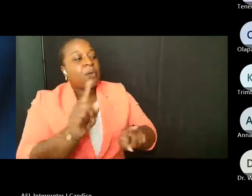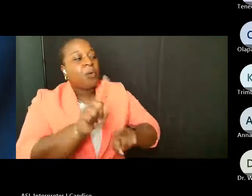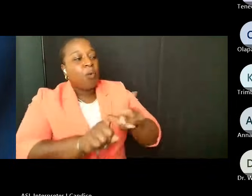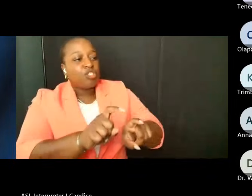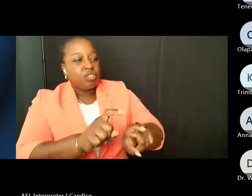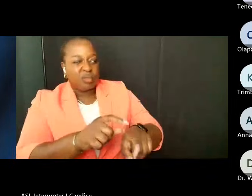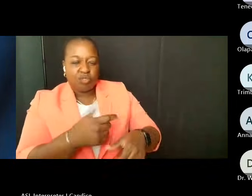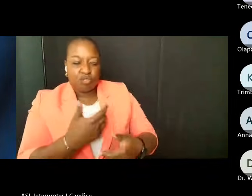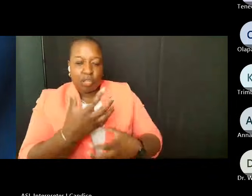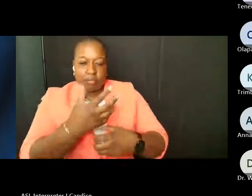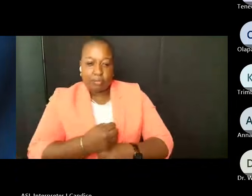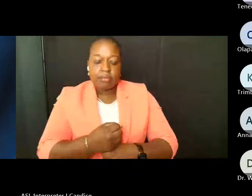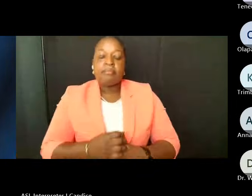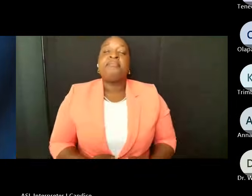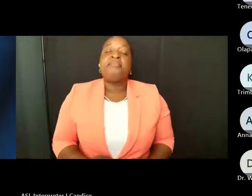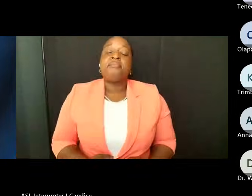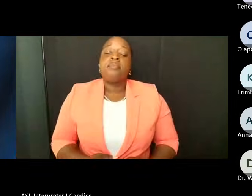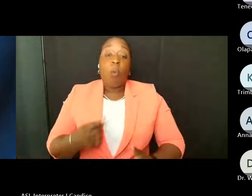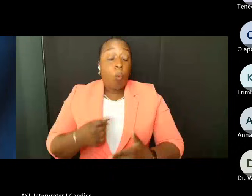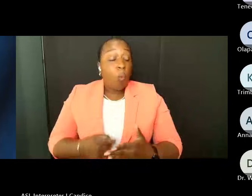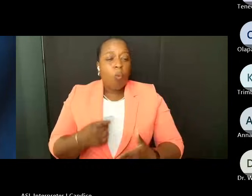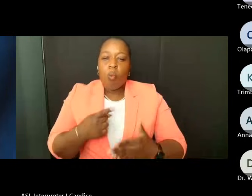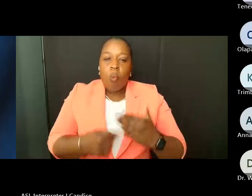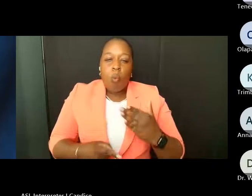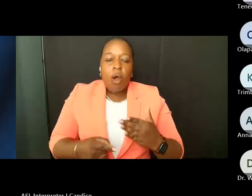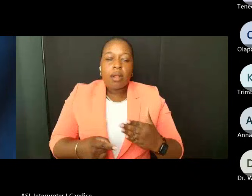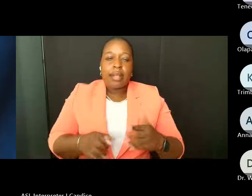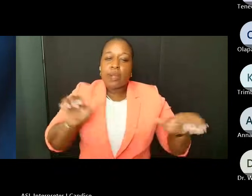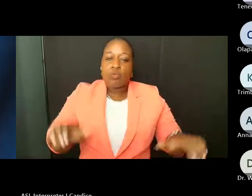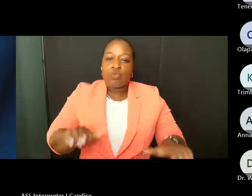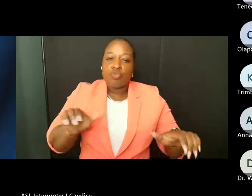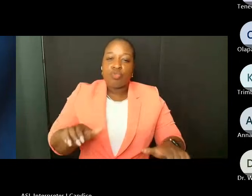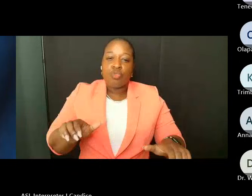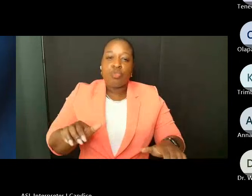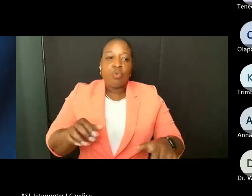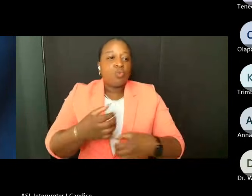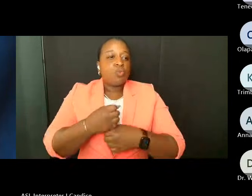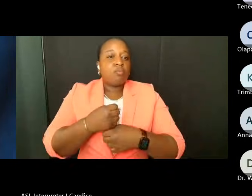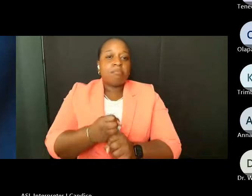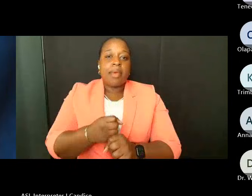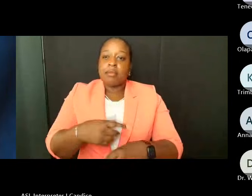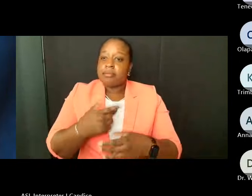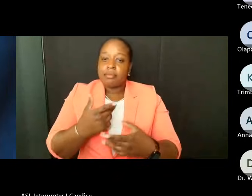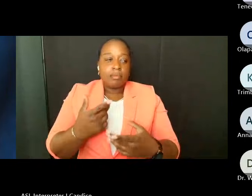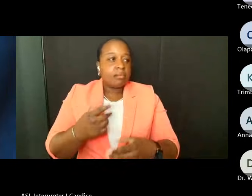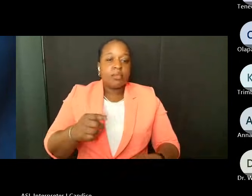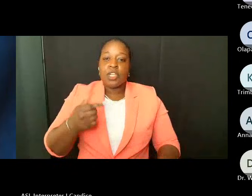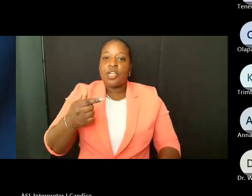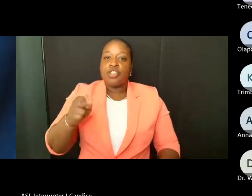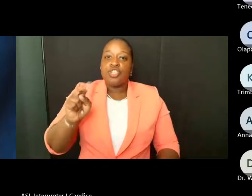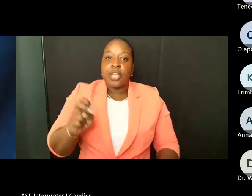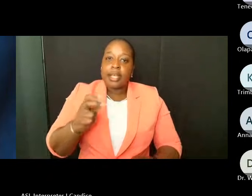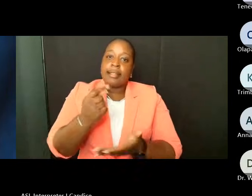what can be done to make gene therapy more accessible and more affordable. And I think